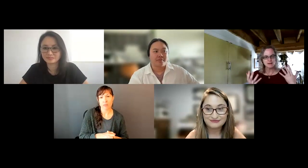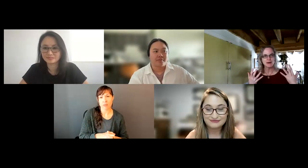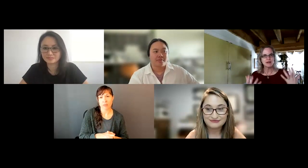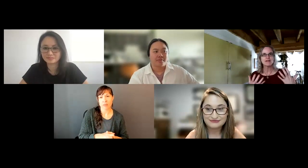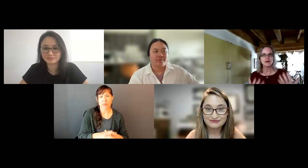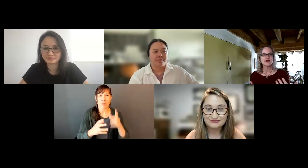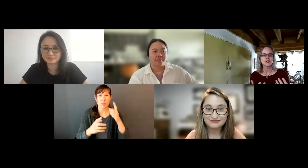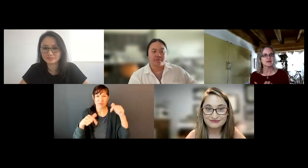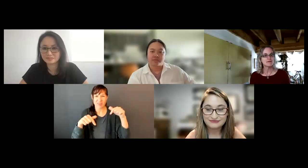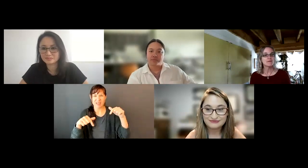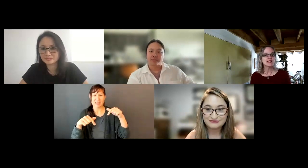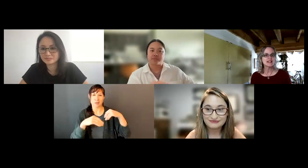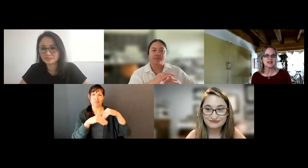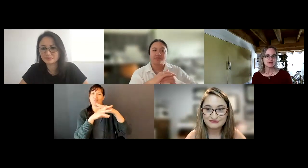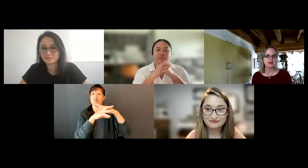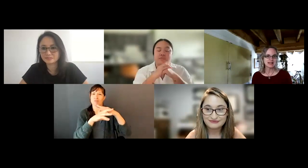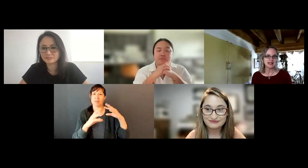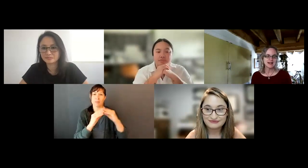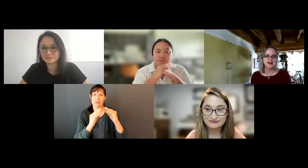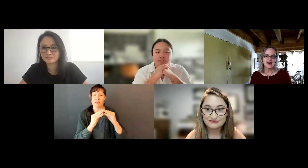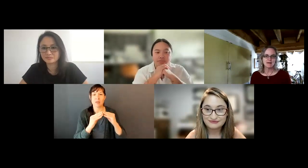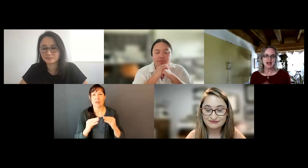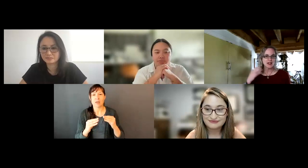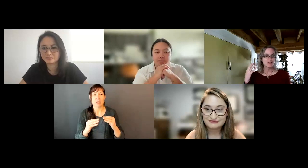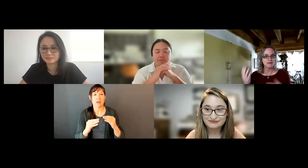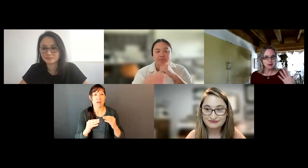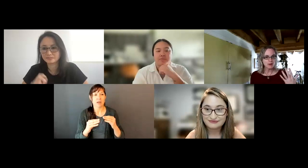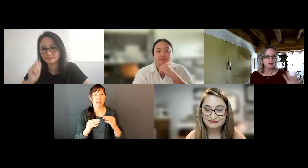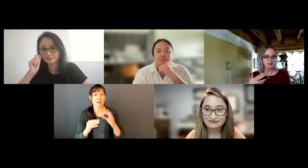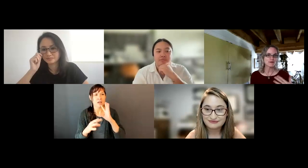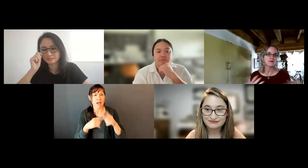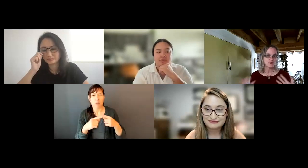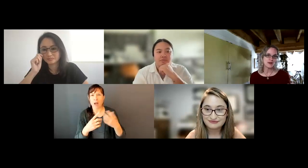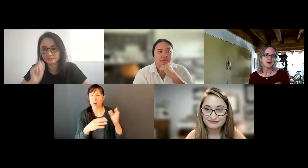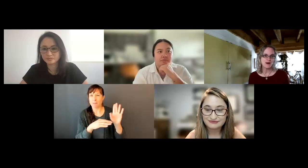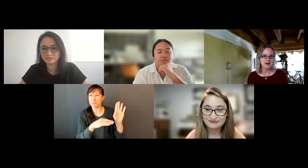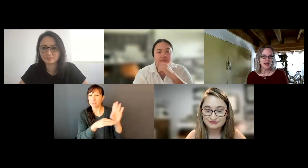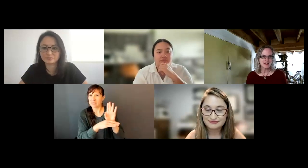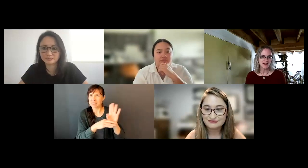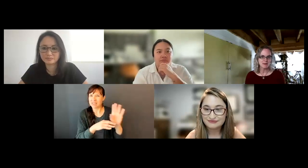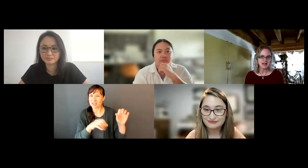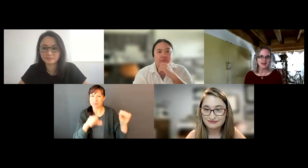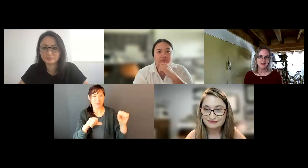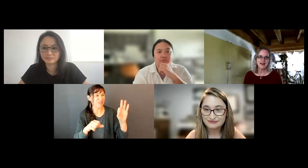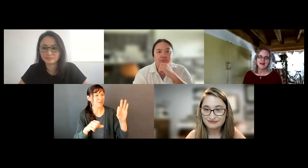which is a bit of a focus around business feasibility. Actually I have a follow up question for both of you about that topic.